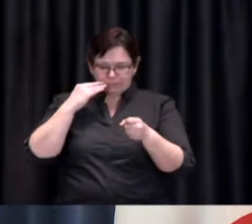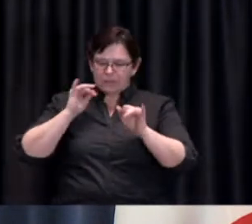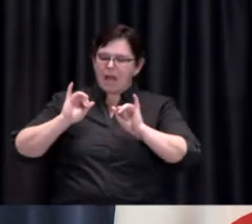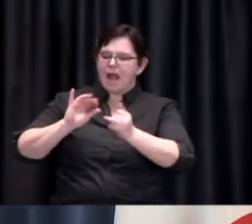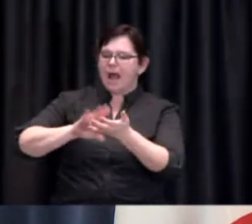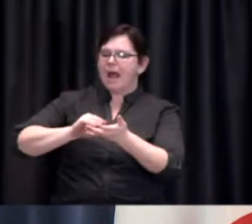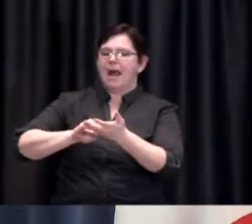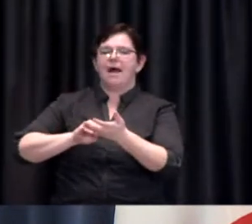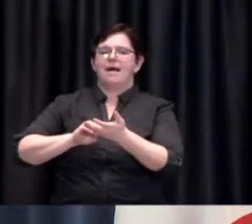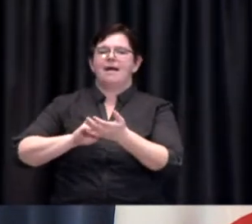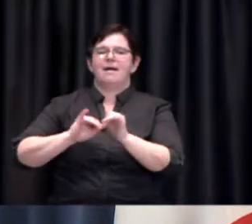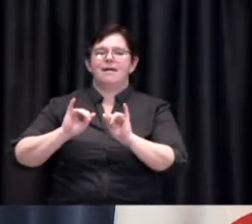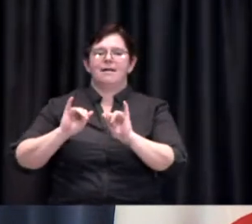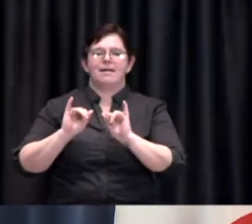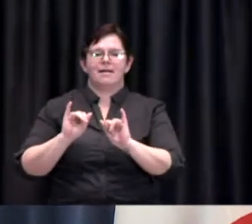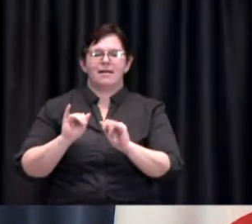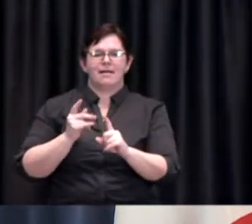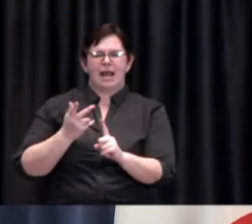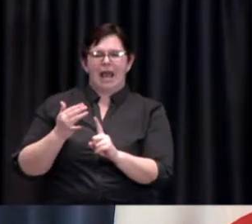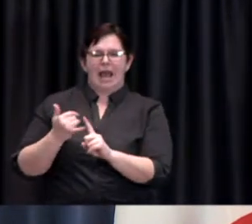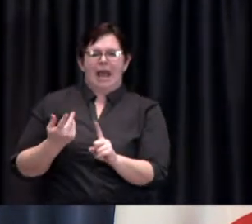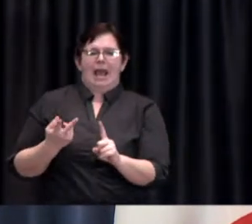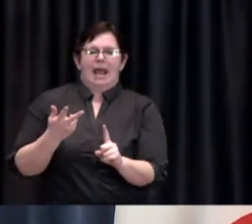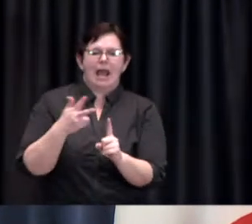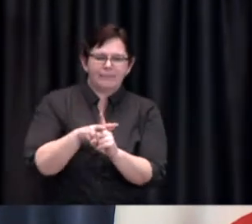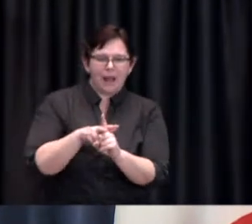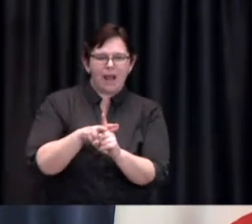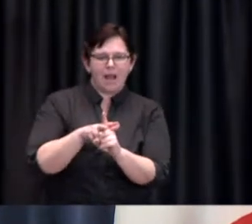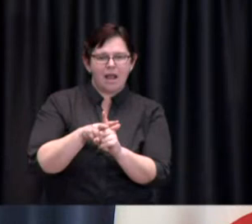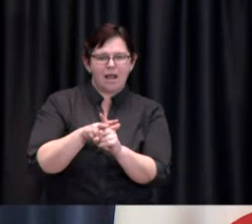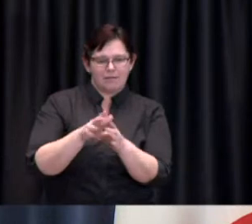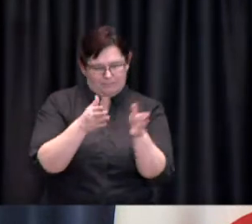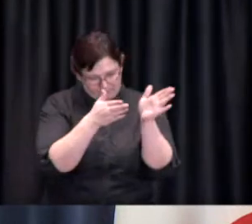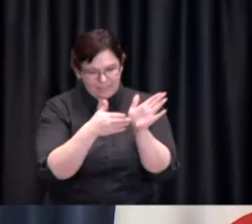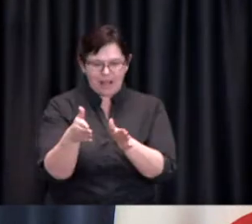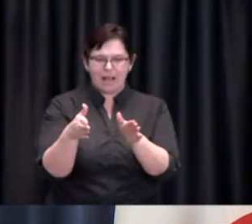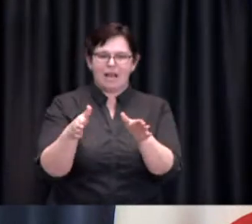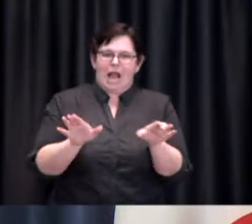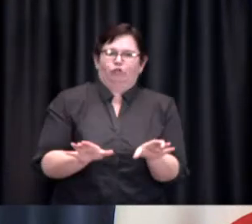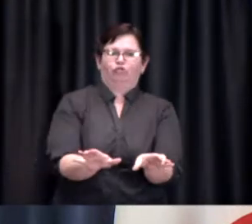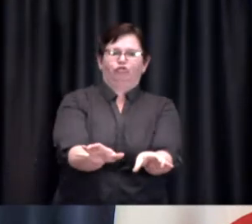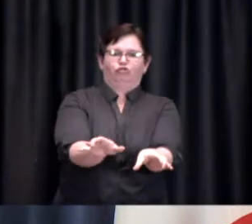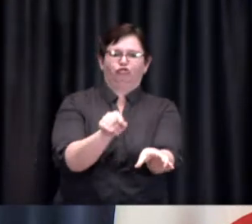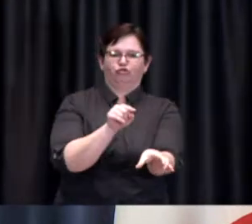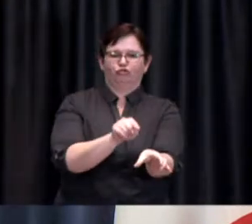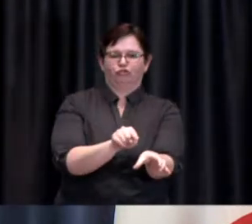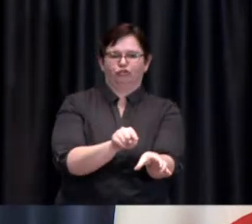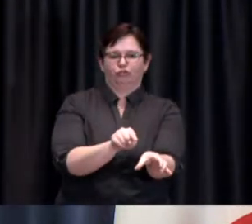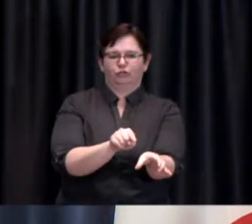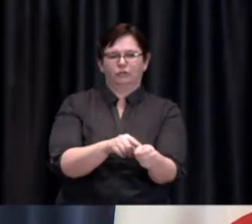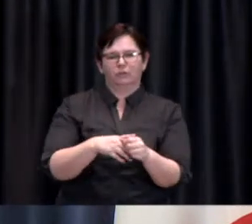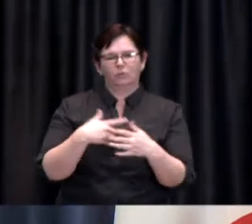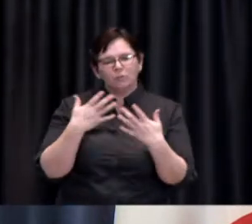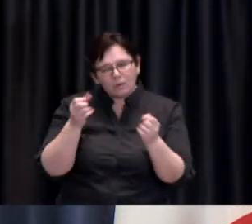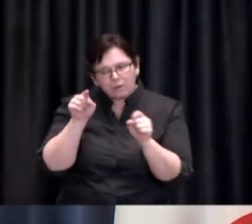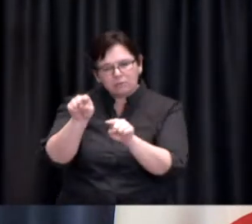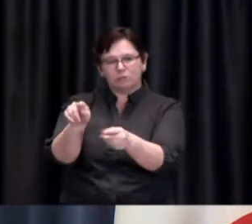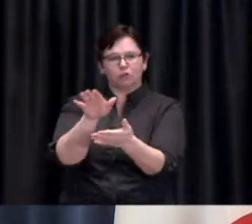to help direct our actions in as informed a manner as possible to make schools as safe as they can be.